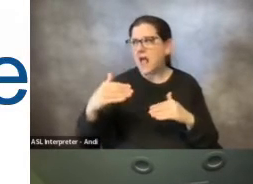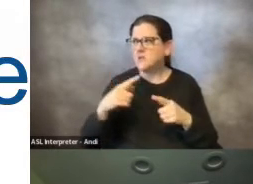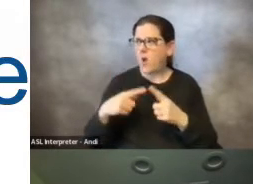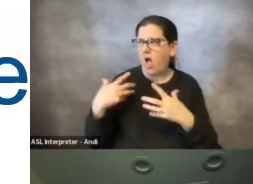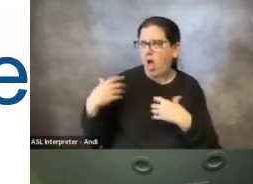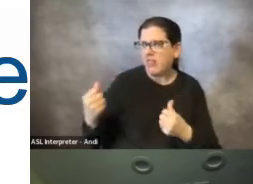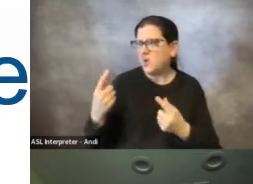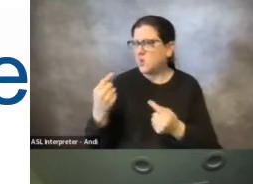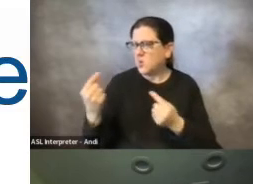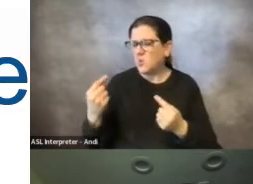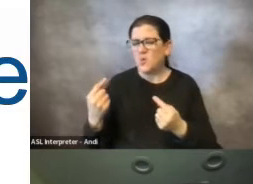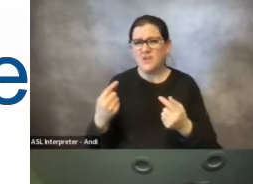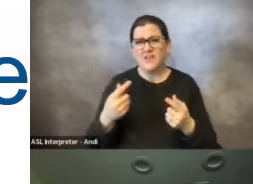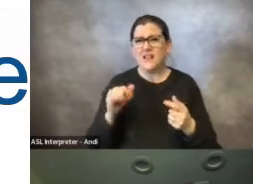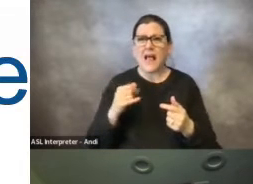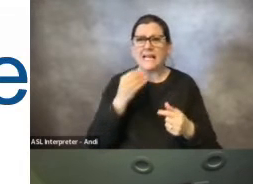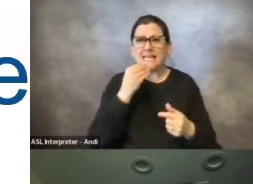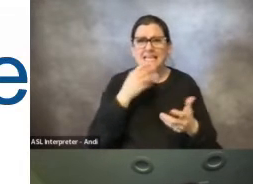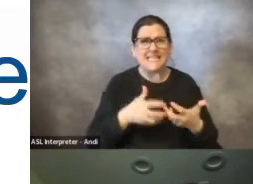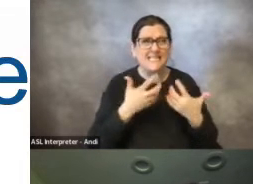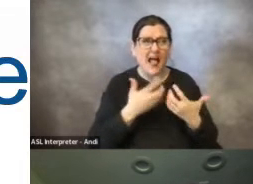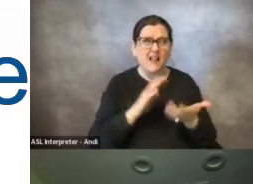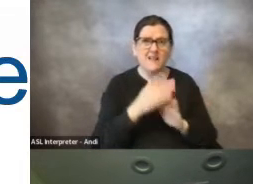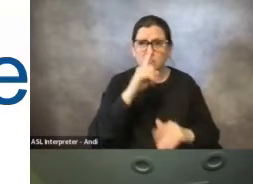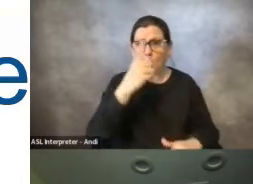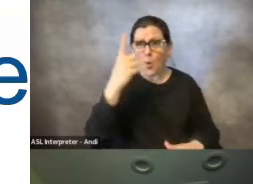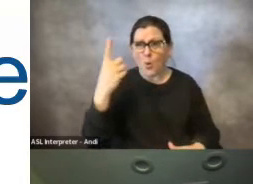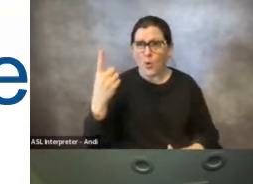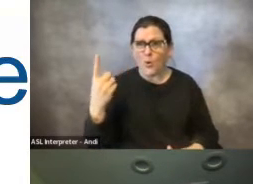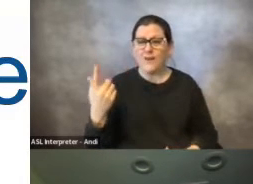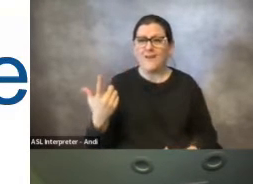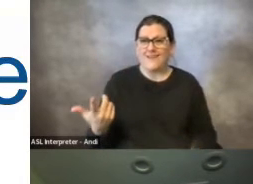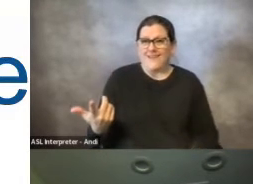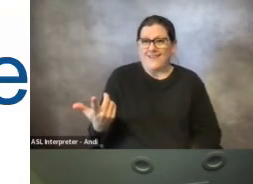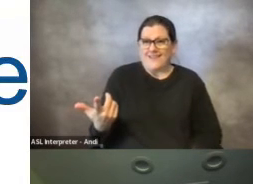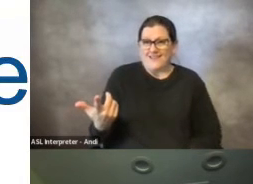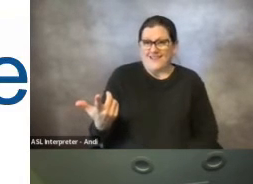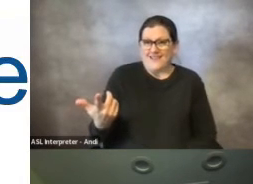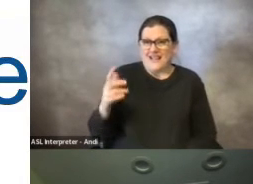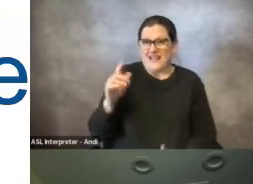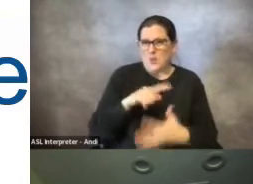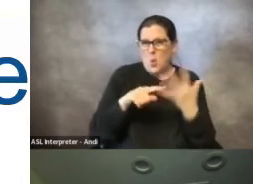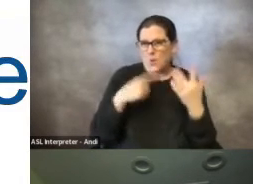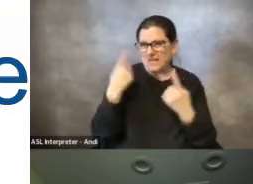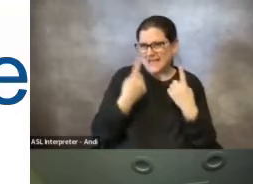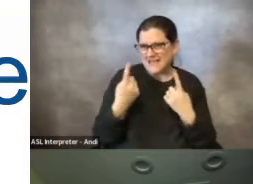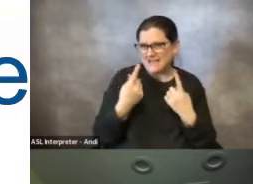like, I think eating salads or email can be kind of boring, you know, those are the things that that kind of crossed my radar